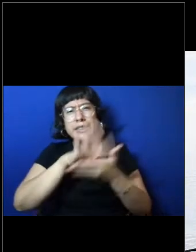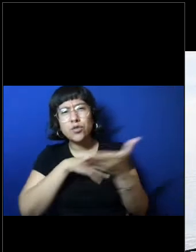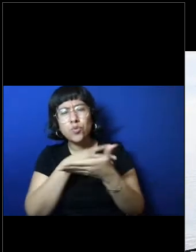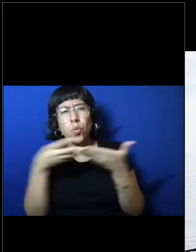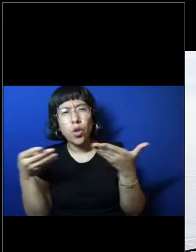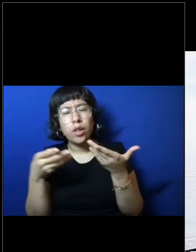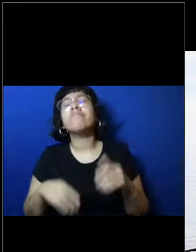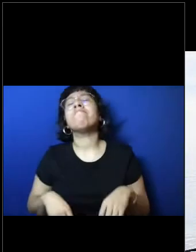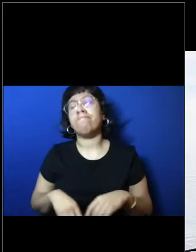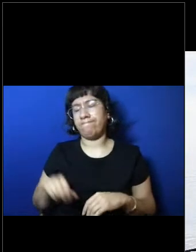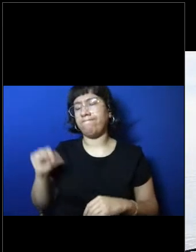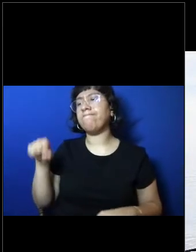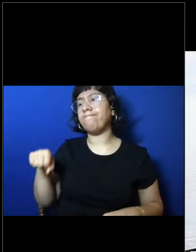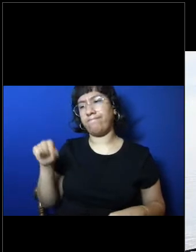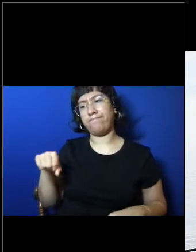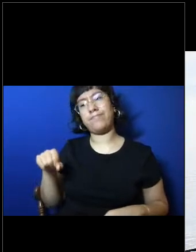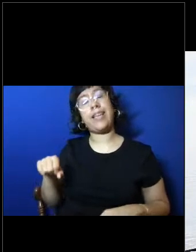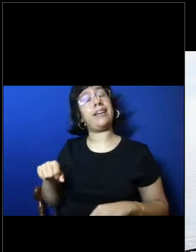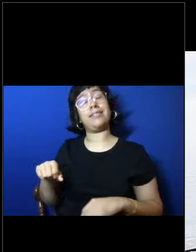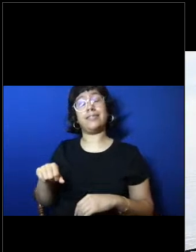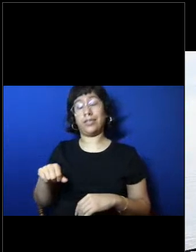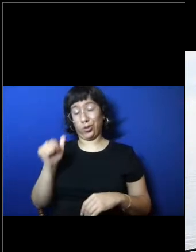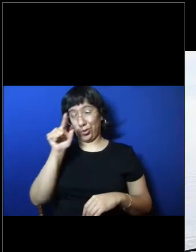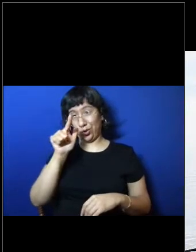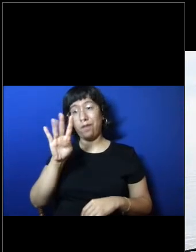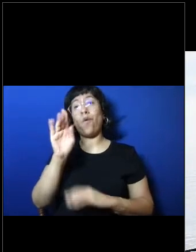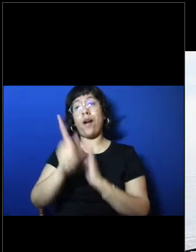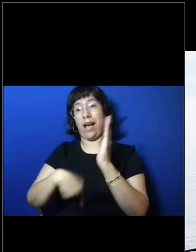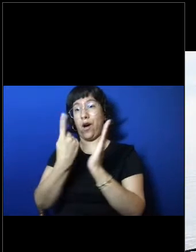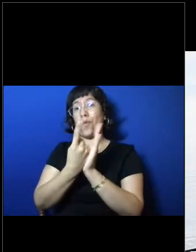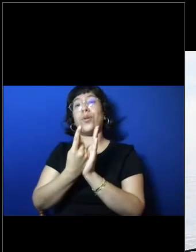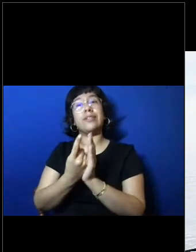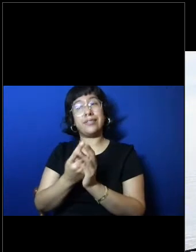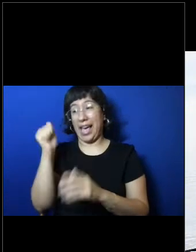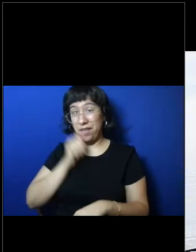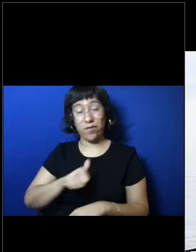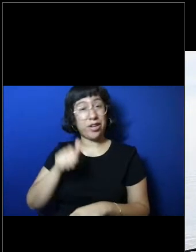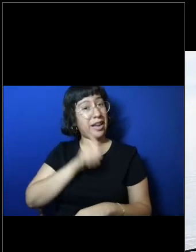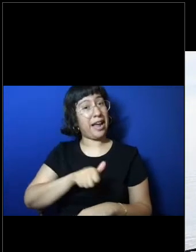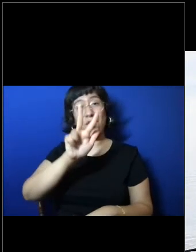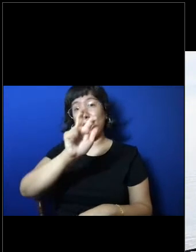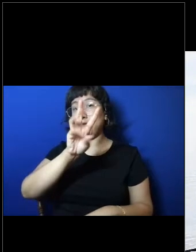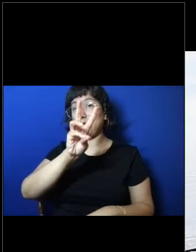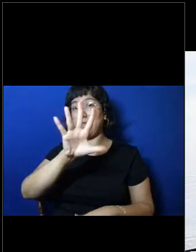First of all, it is non-stop, 24/7, 365. And we do have people,